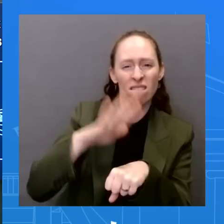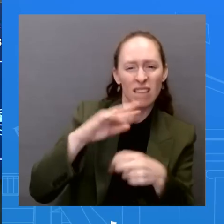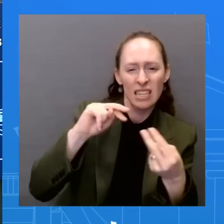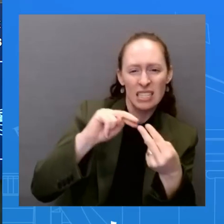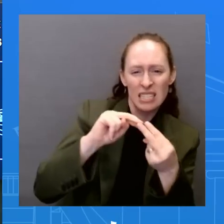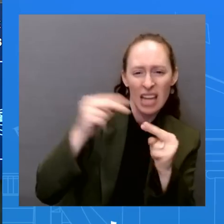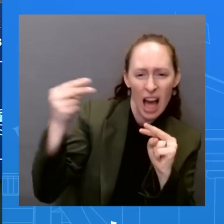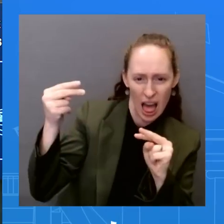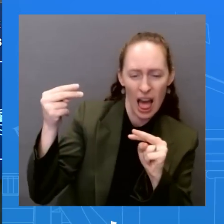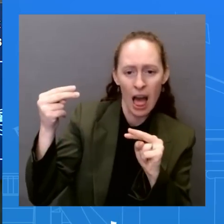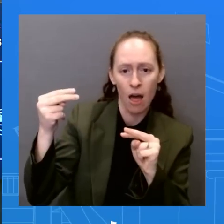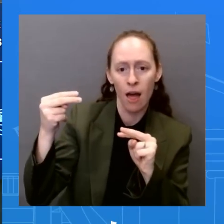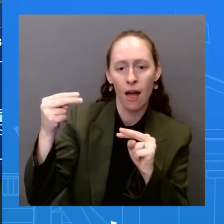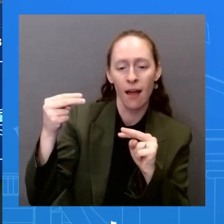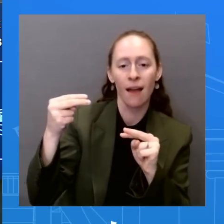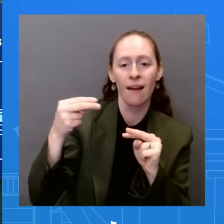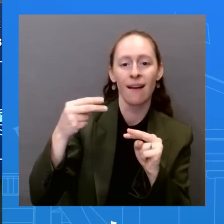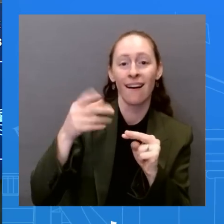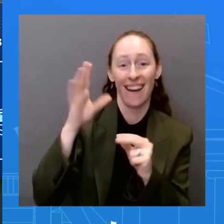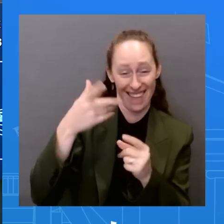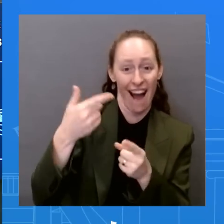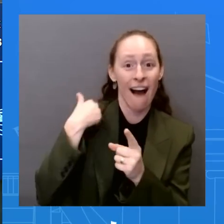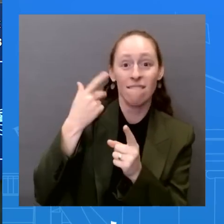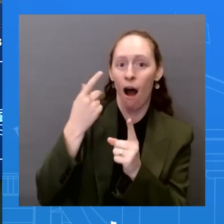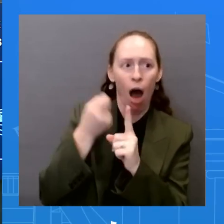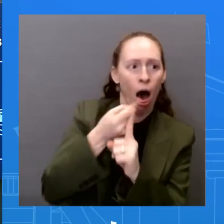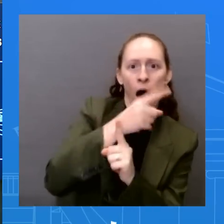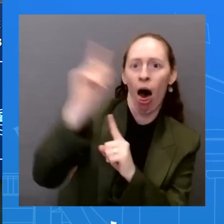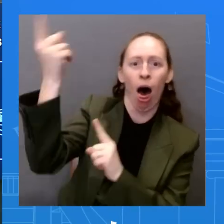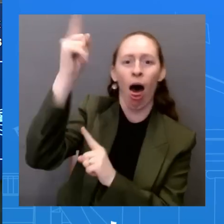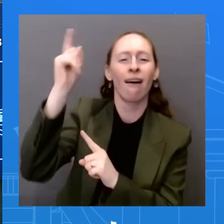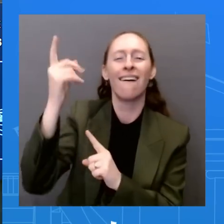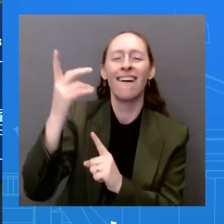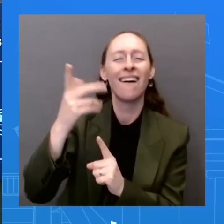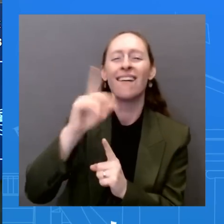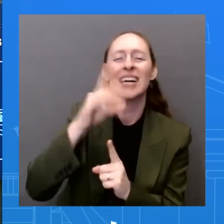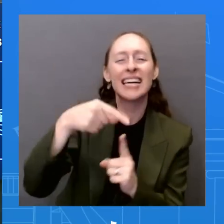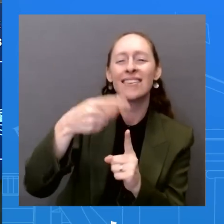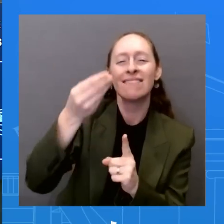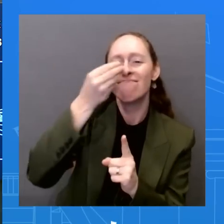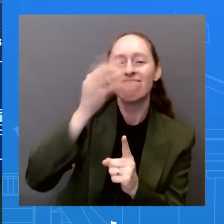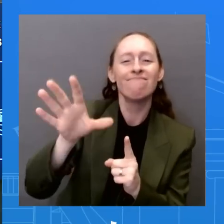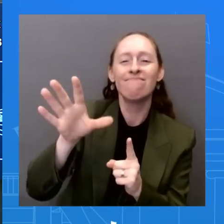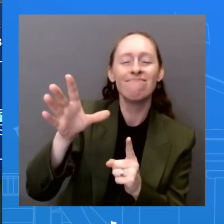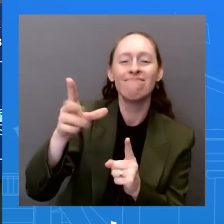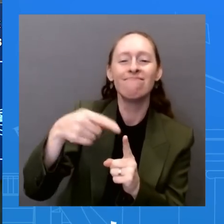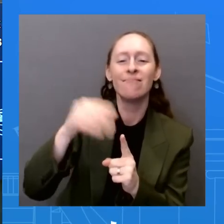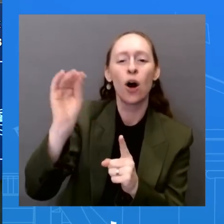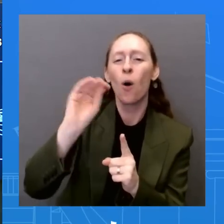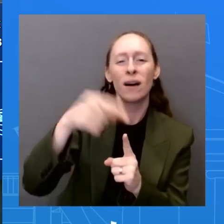And so, everyone needs to be aware, but we need to make sure that we're messaging appropriately to the folks who are overly represented in the outbreak. The Press: And to be clear though,